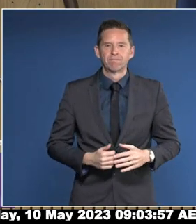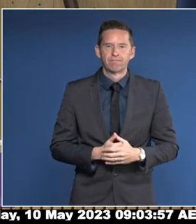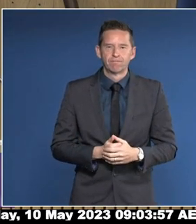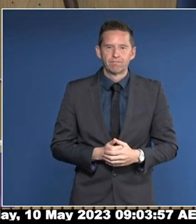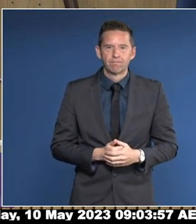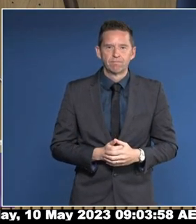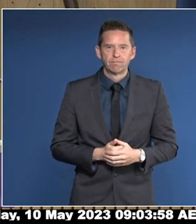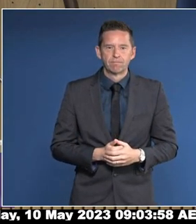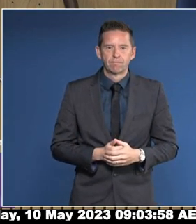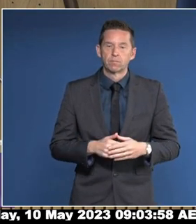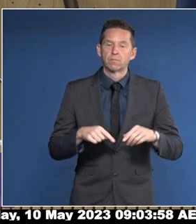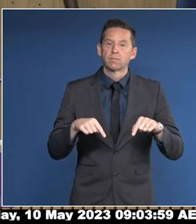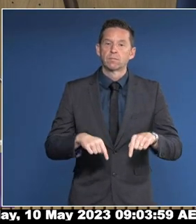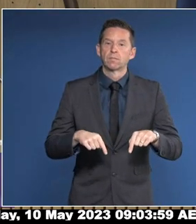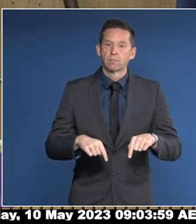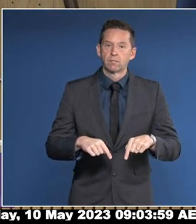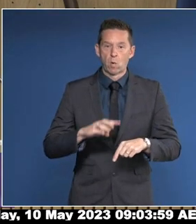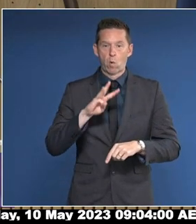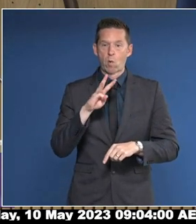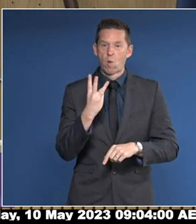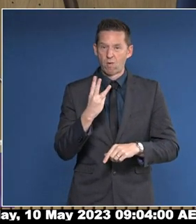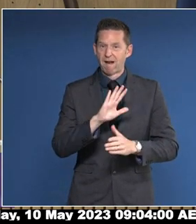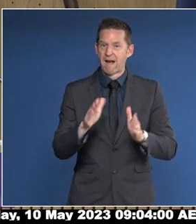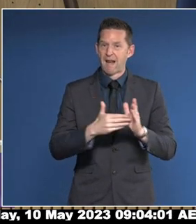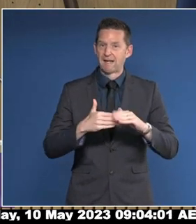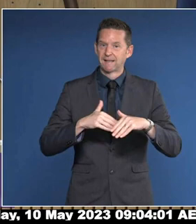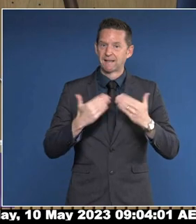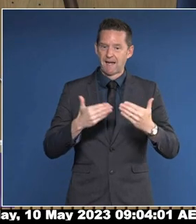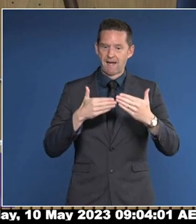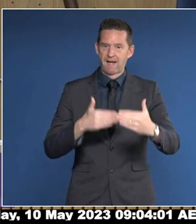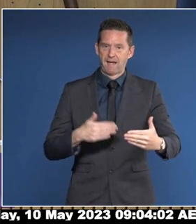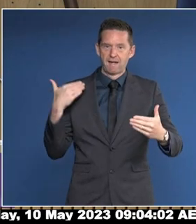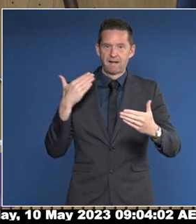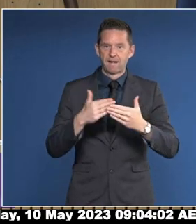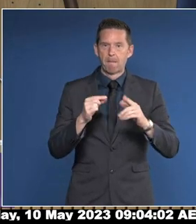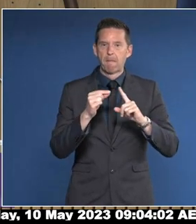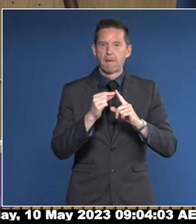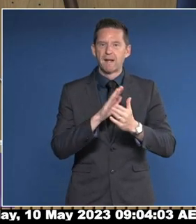This is the third and last day of Public hearing 33 of the Royal Commission.